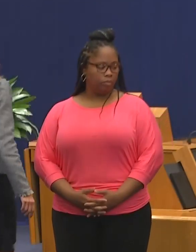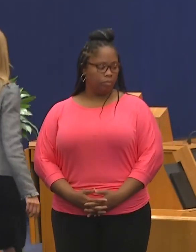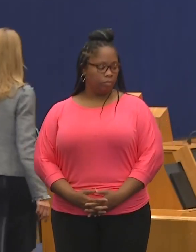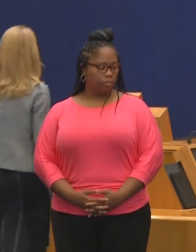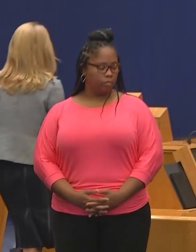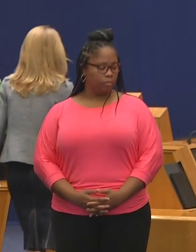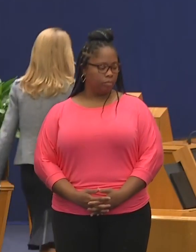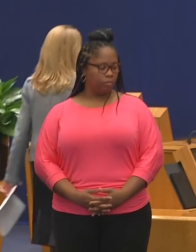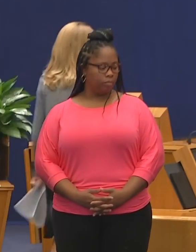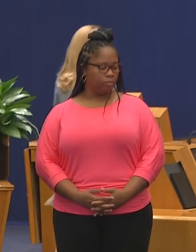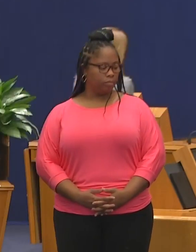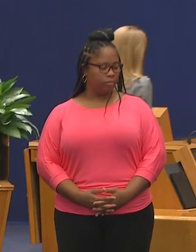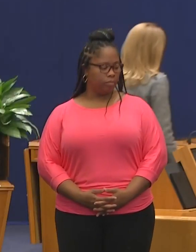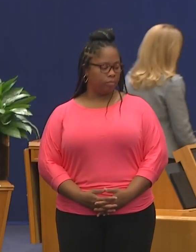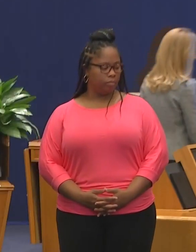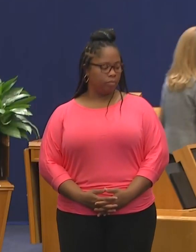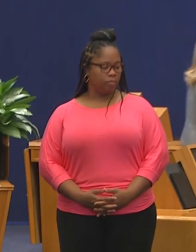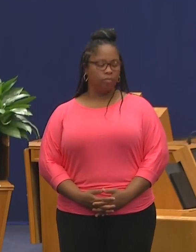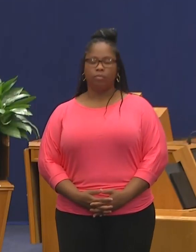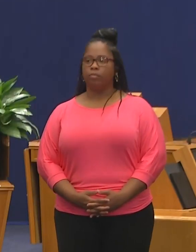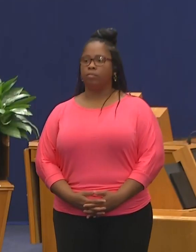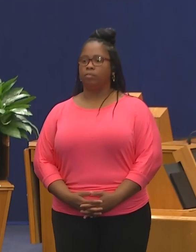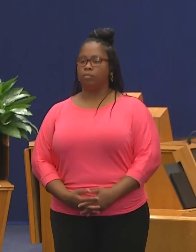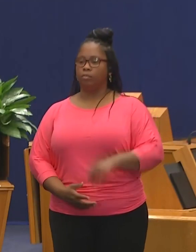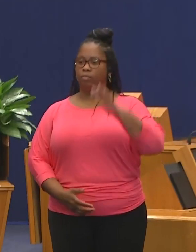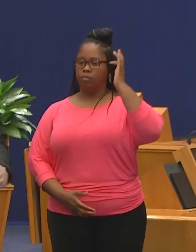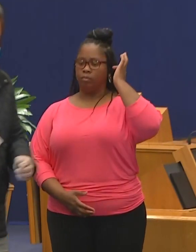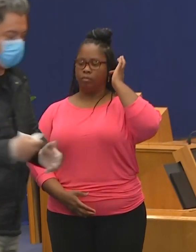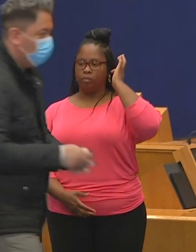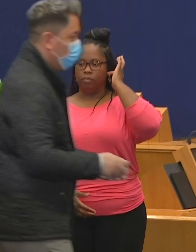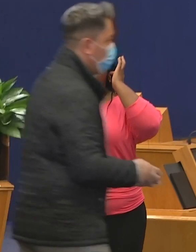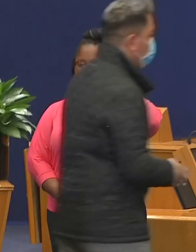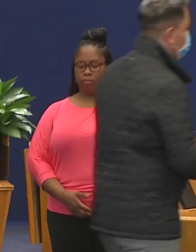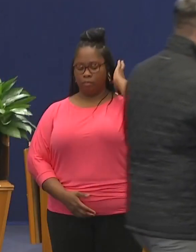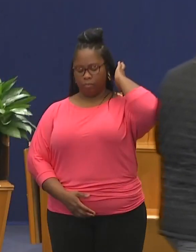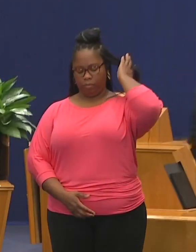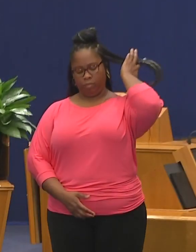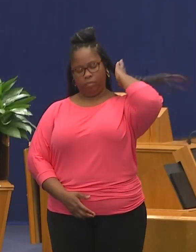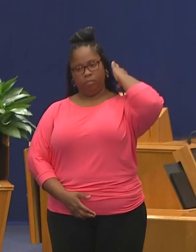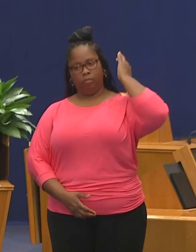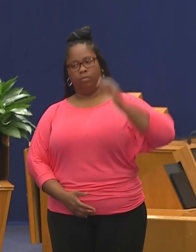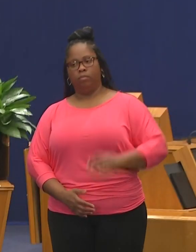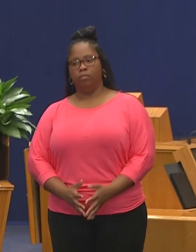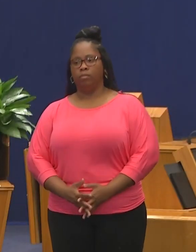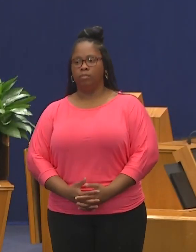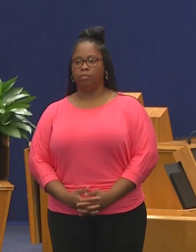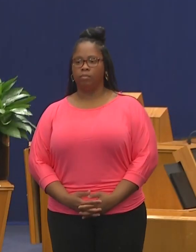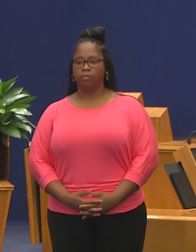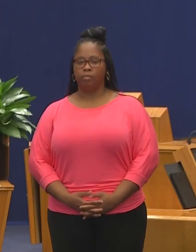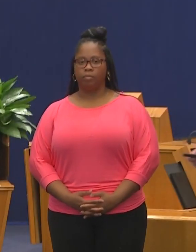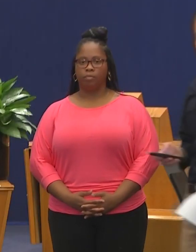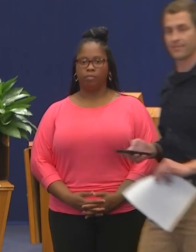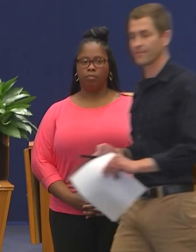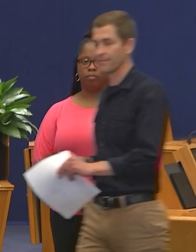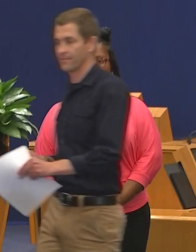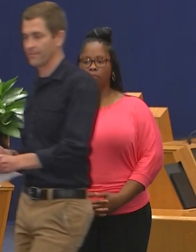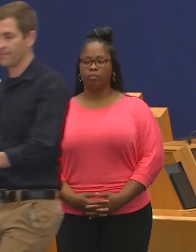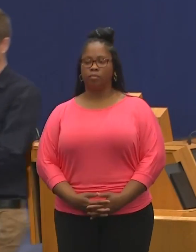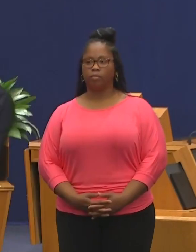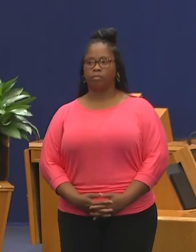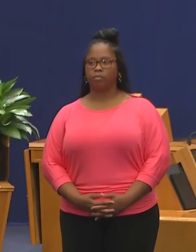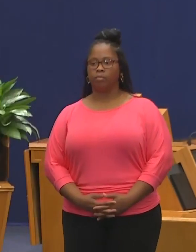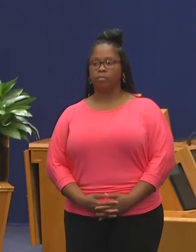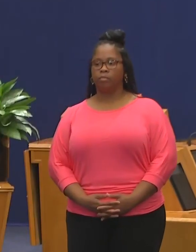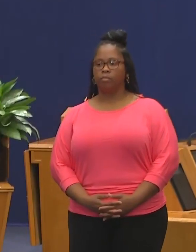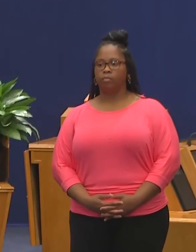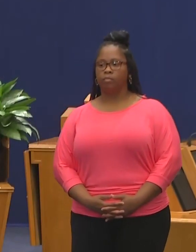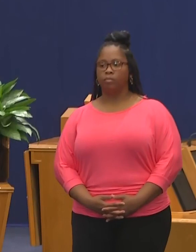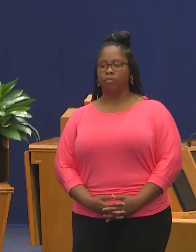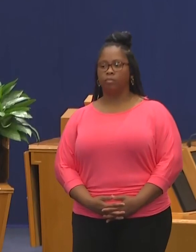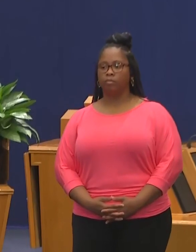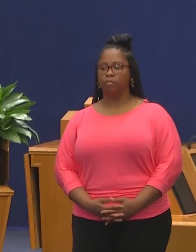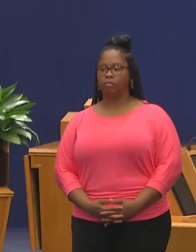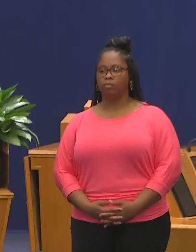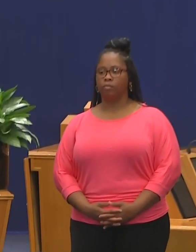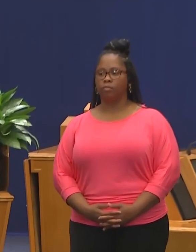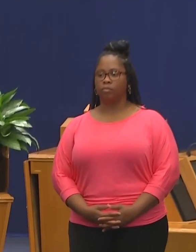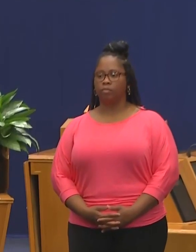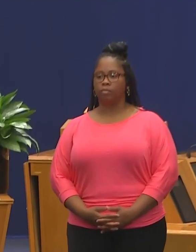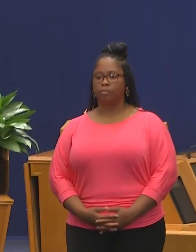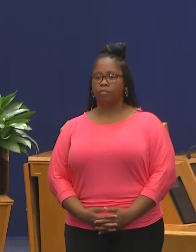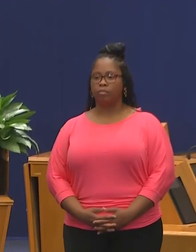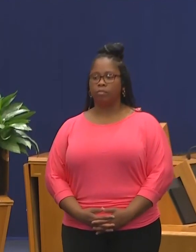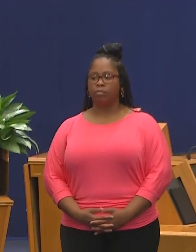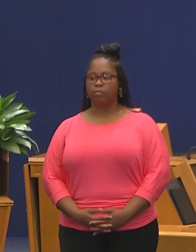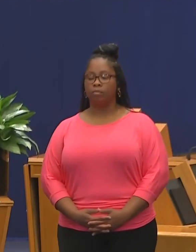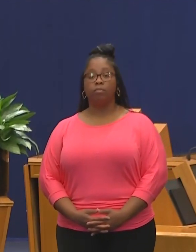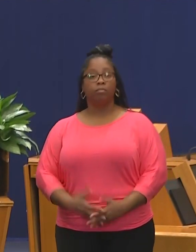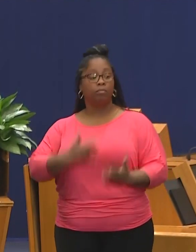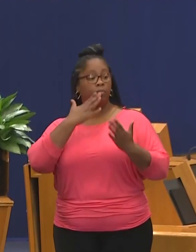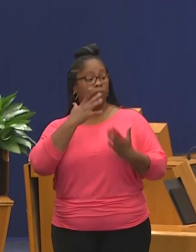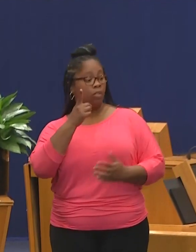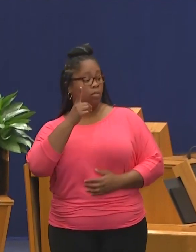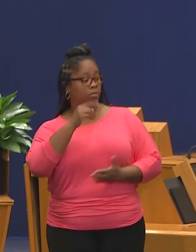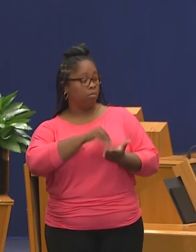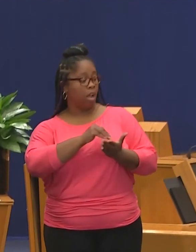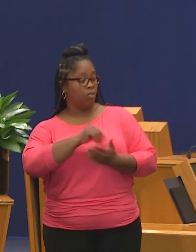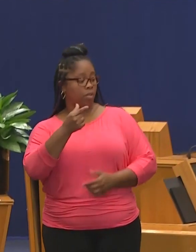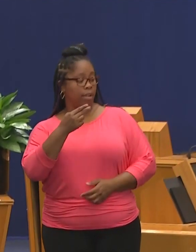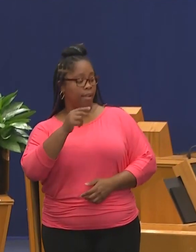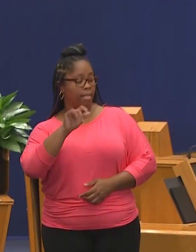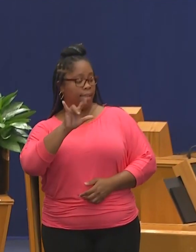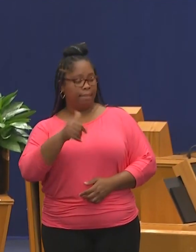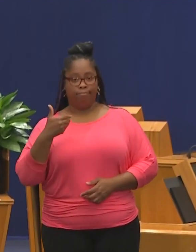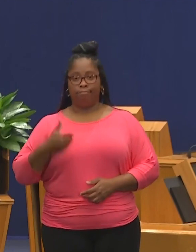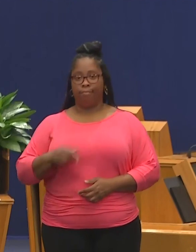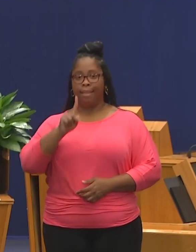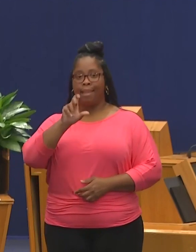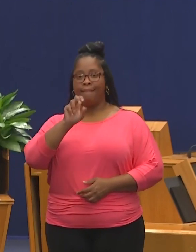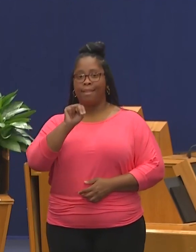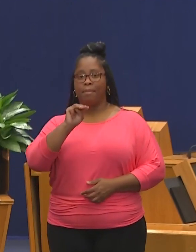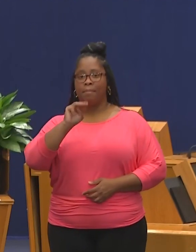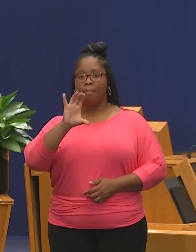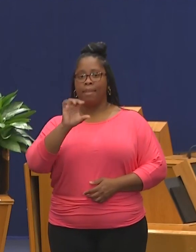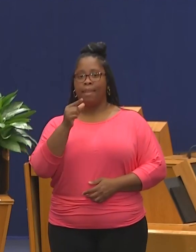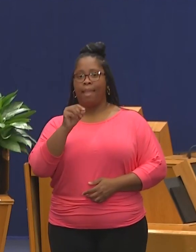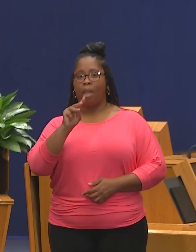EMERGENCY MANAGEMENT.